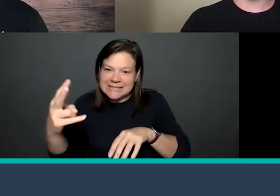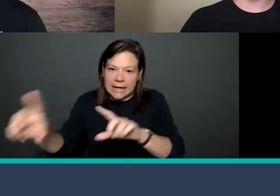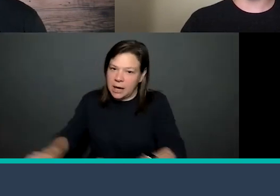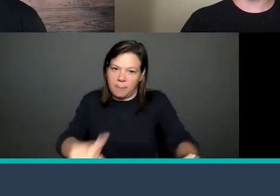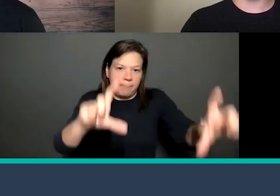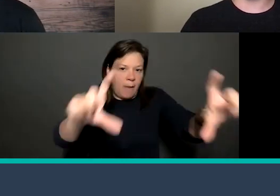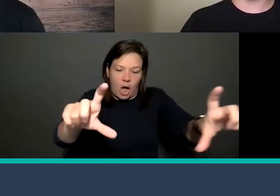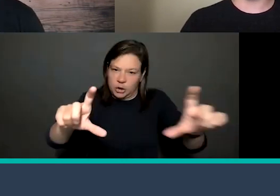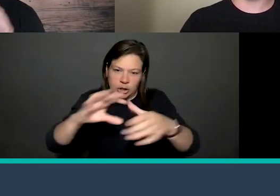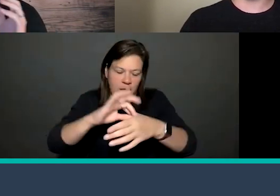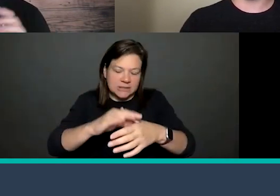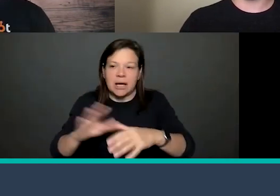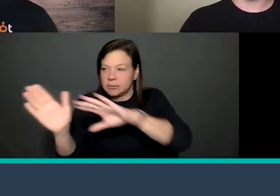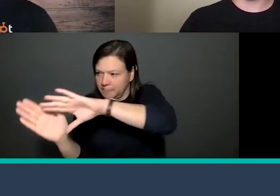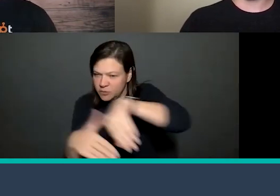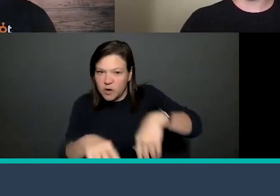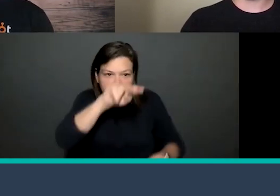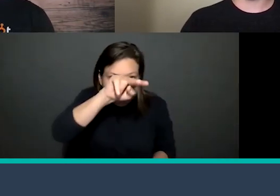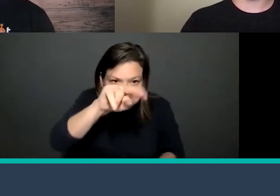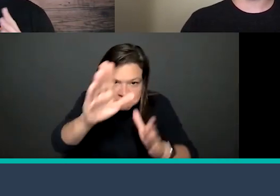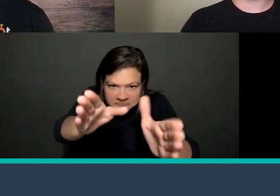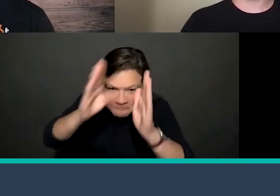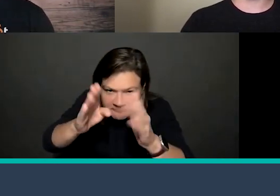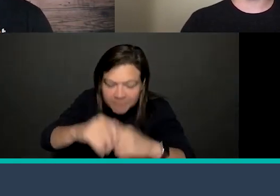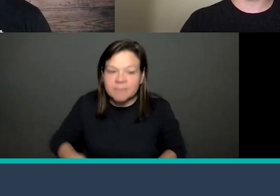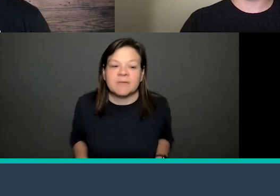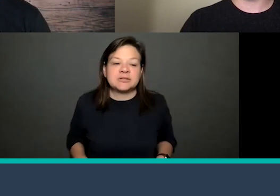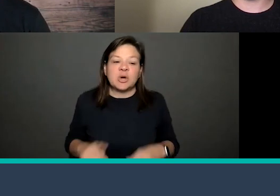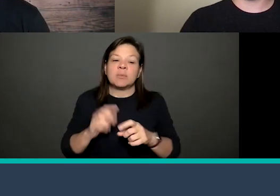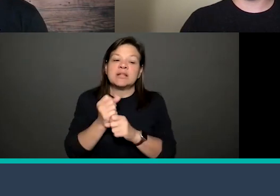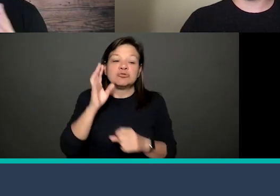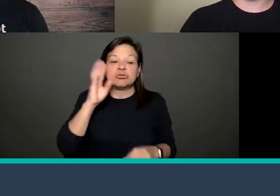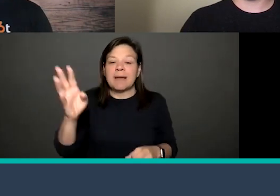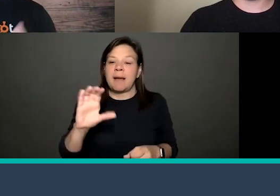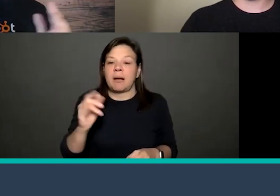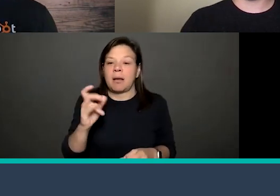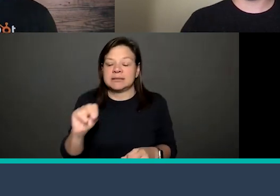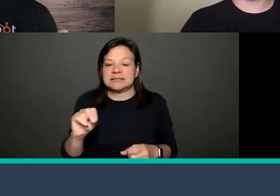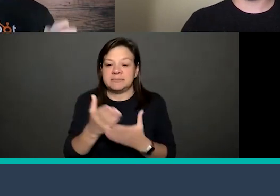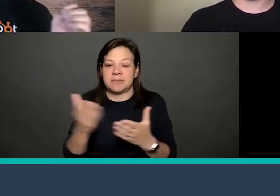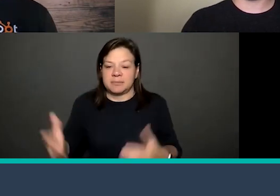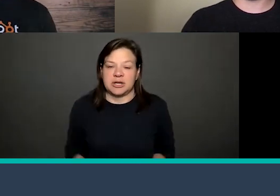AND FIRST START WITH CREATING A CUSTOM OBJECT.